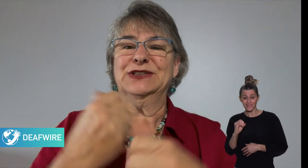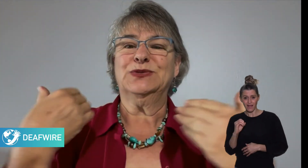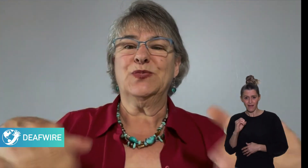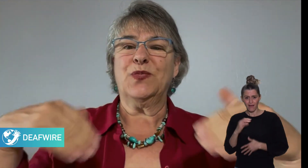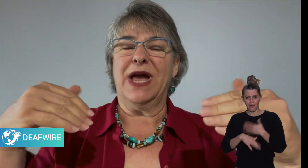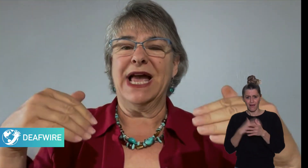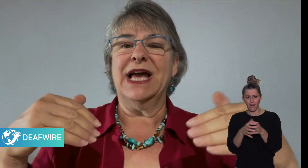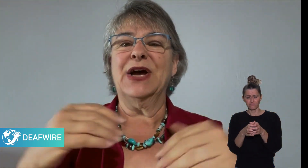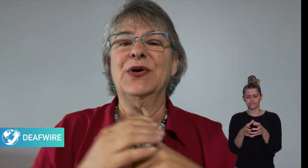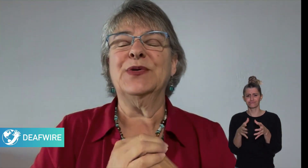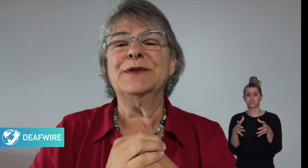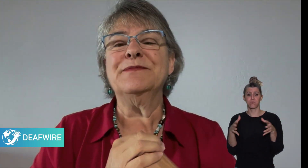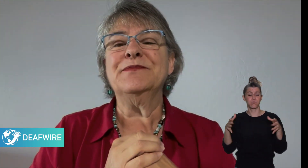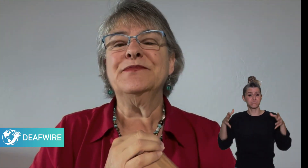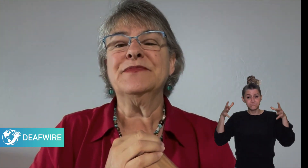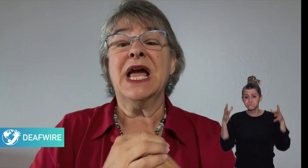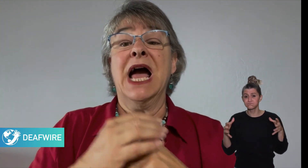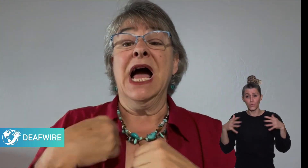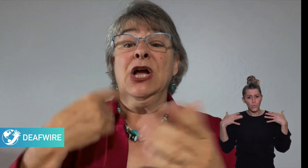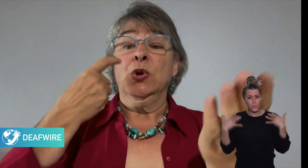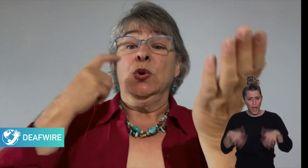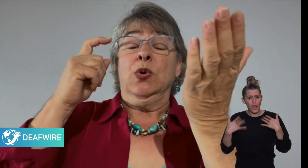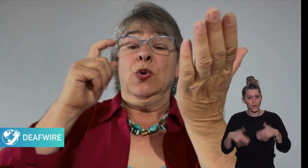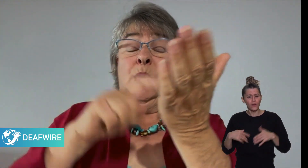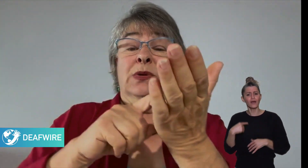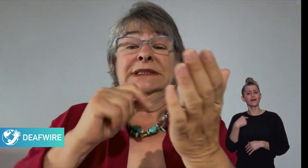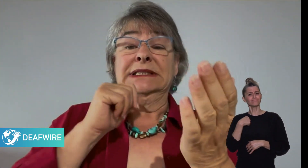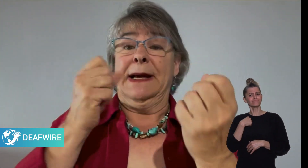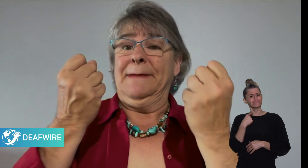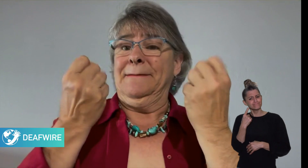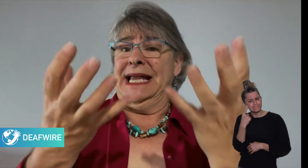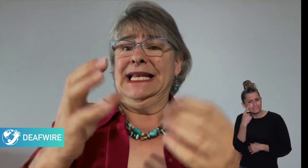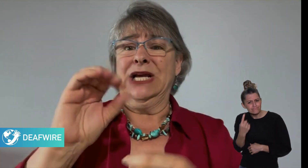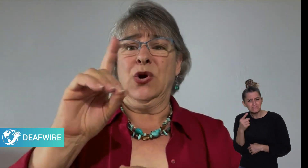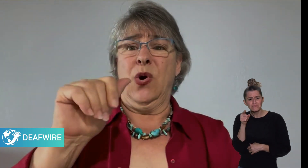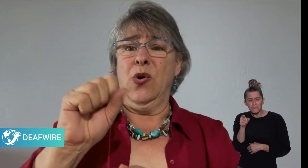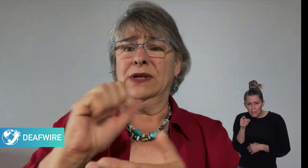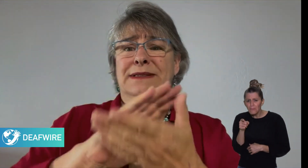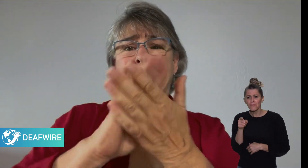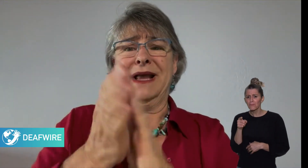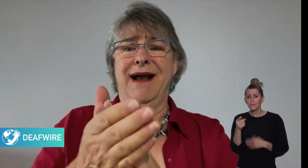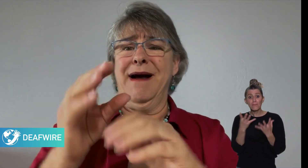Wow! I have noticed that not many CODAs become counselors